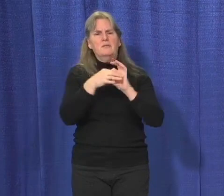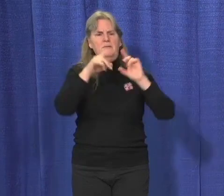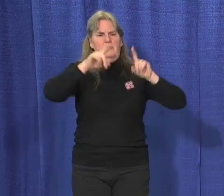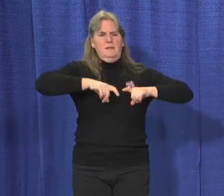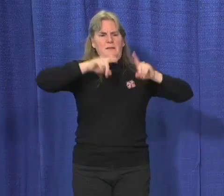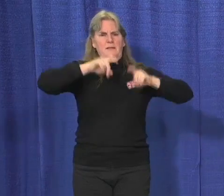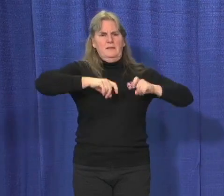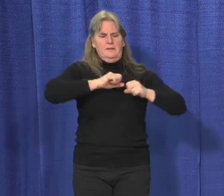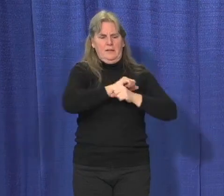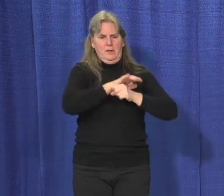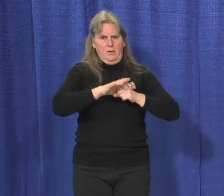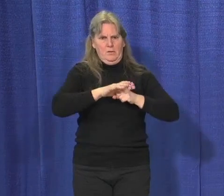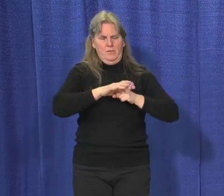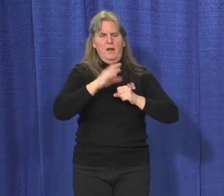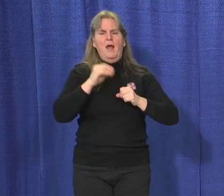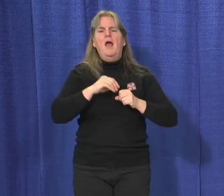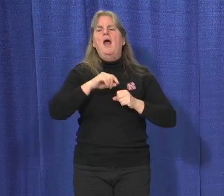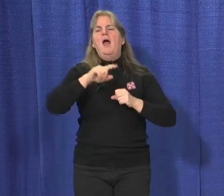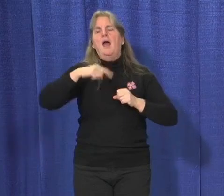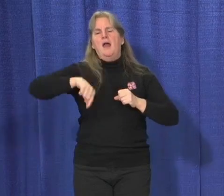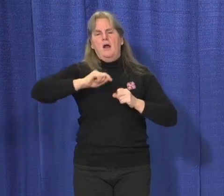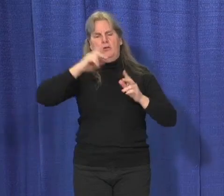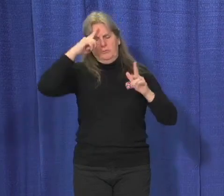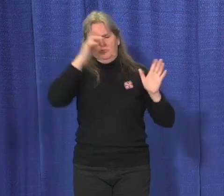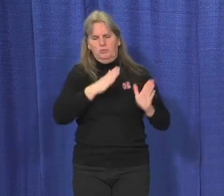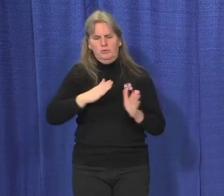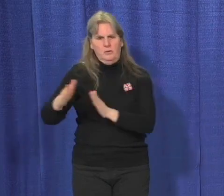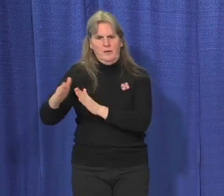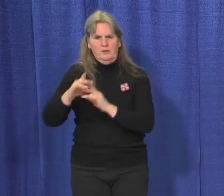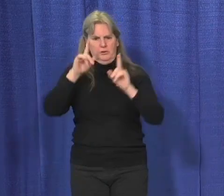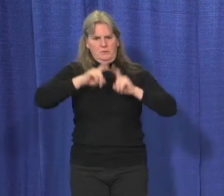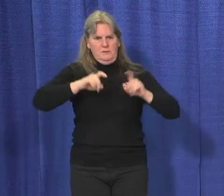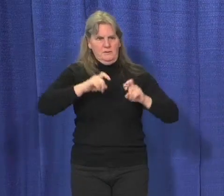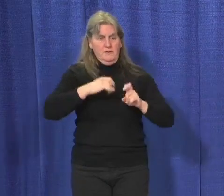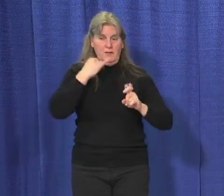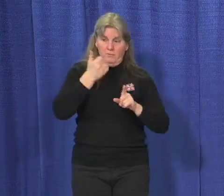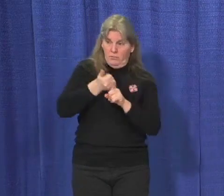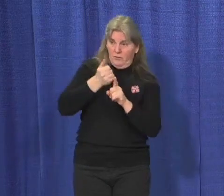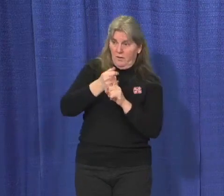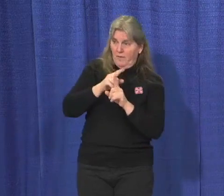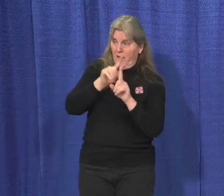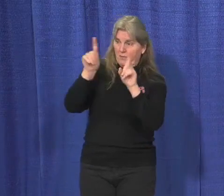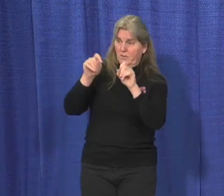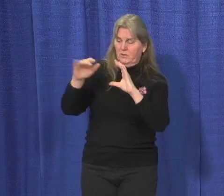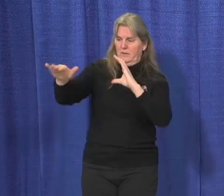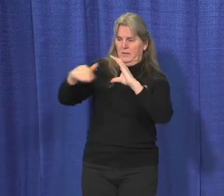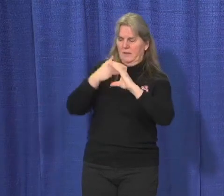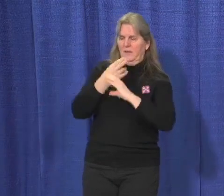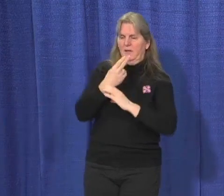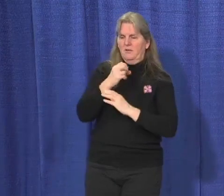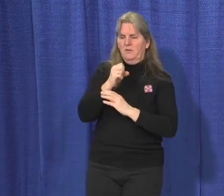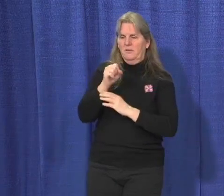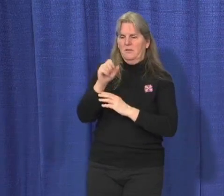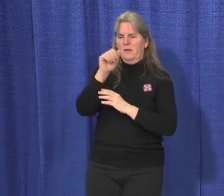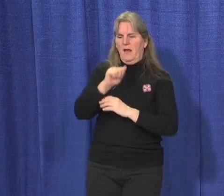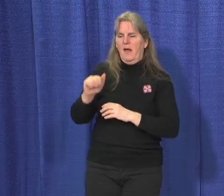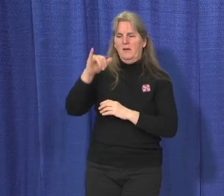based on testing for COVID-19 and I wrapping test a strategy. You have questions please e-mail